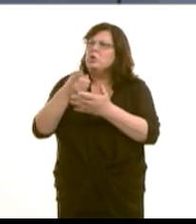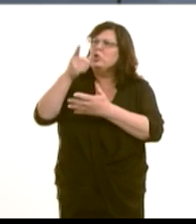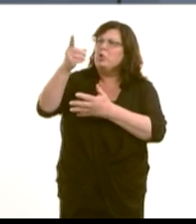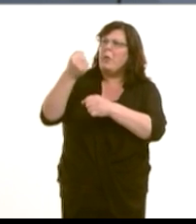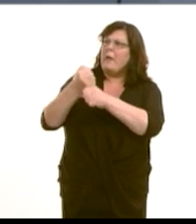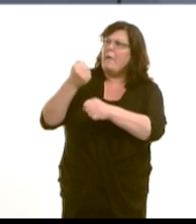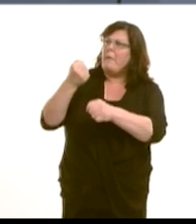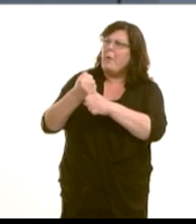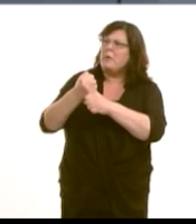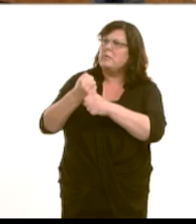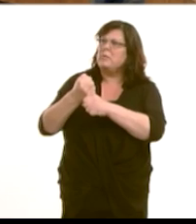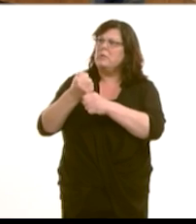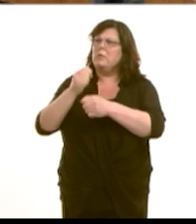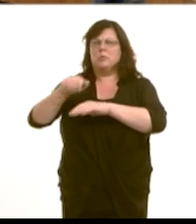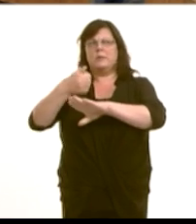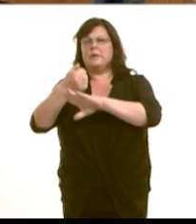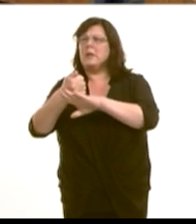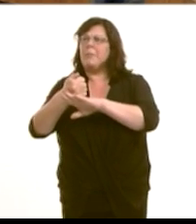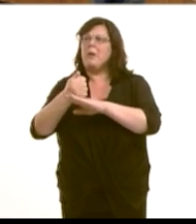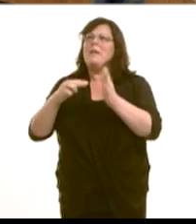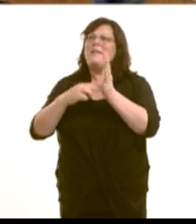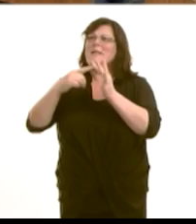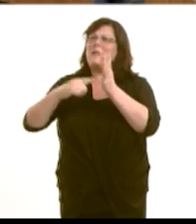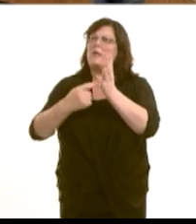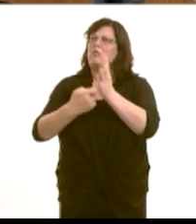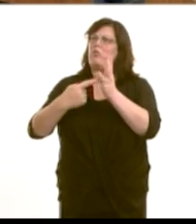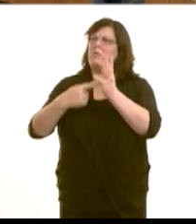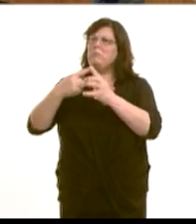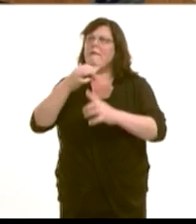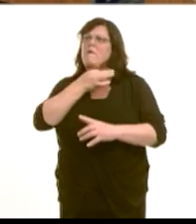to introduce on nitrate-vulnerable zones and whether these plans are to proceed?